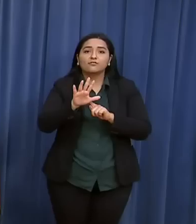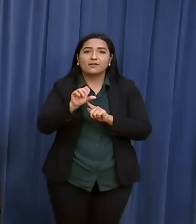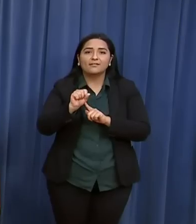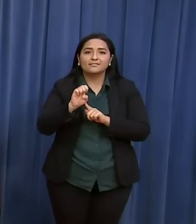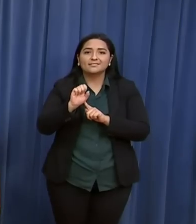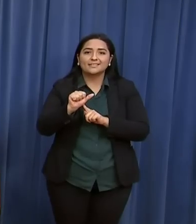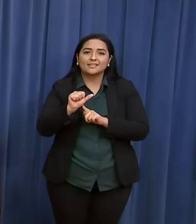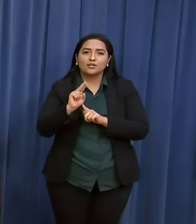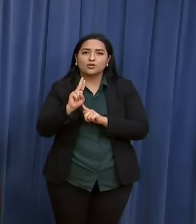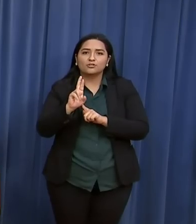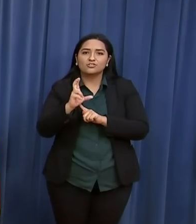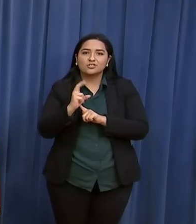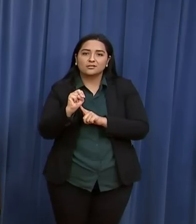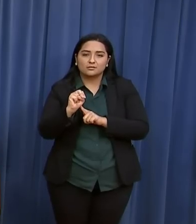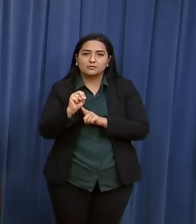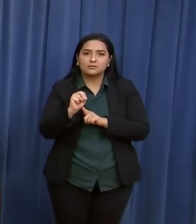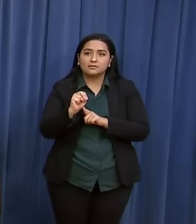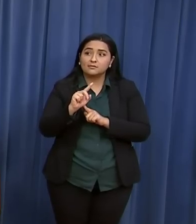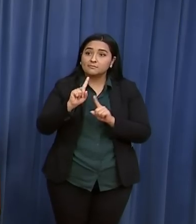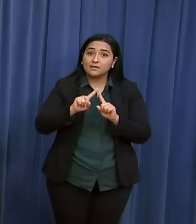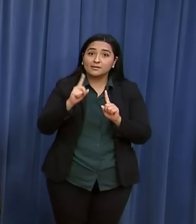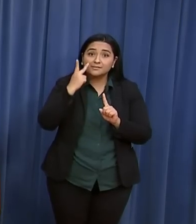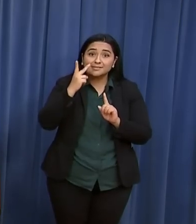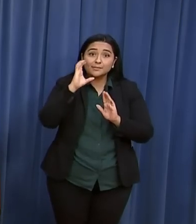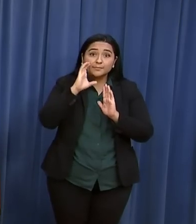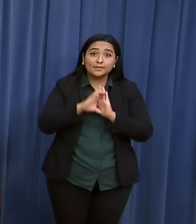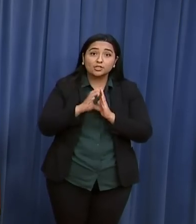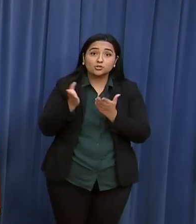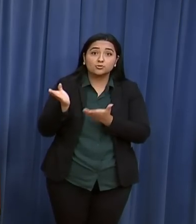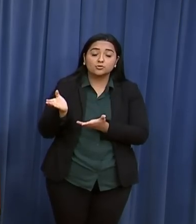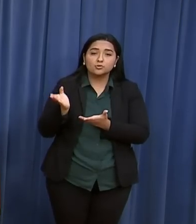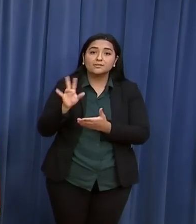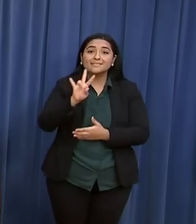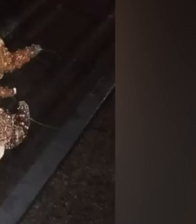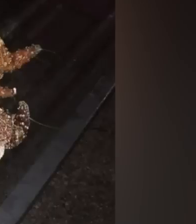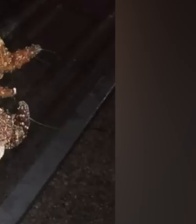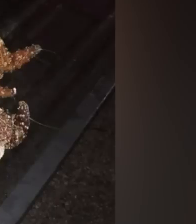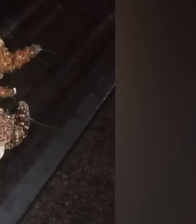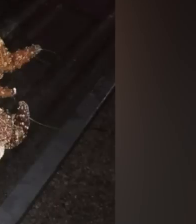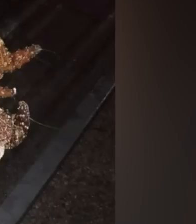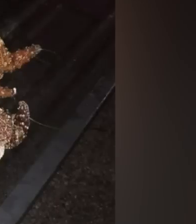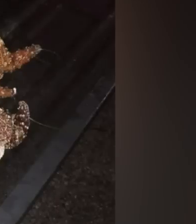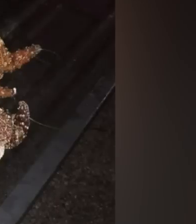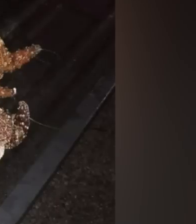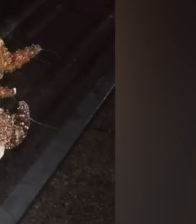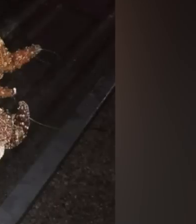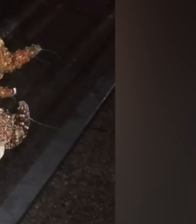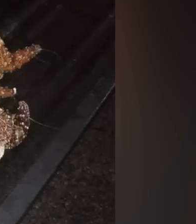HARVESTING WATERWAY PUTTING ITS ENTIRE ECOSYSTEM IN DANGER. LA CITY